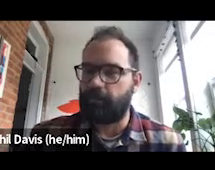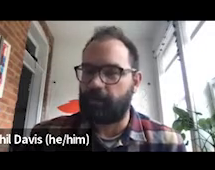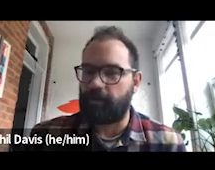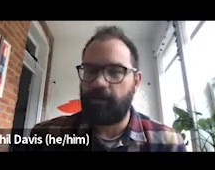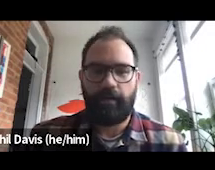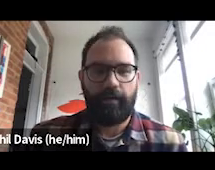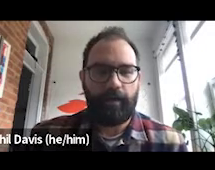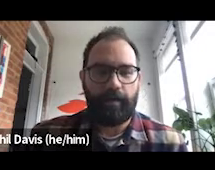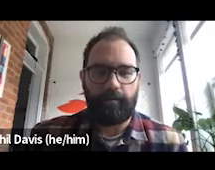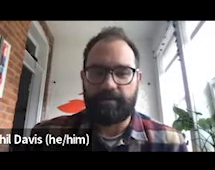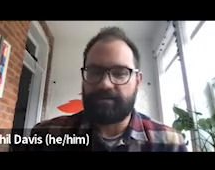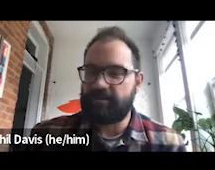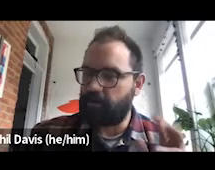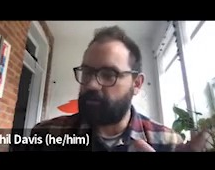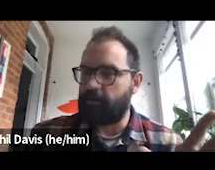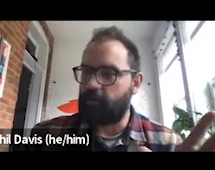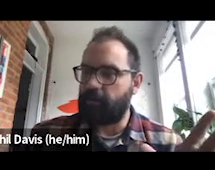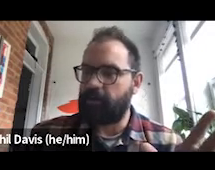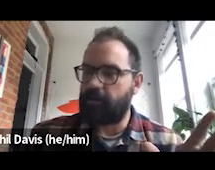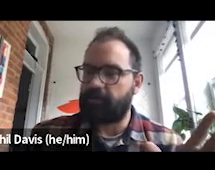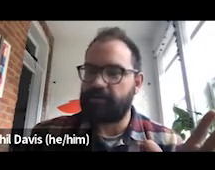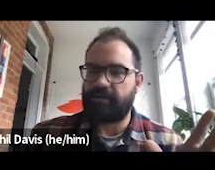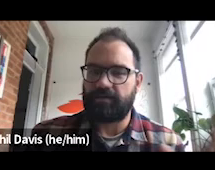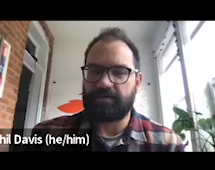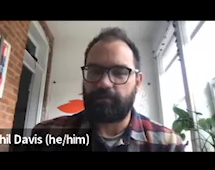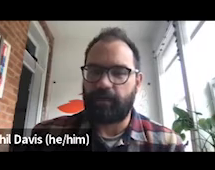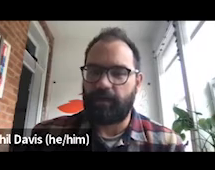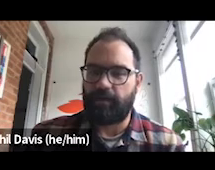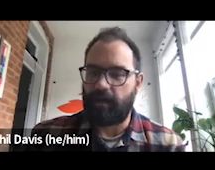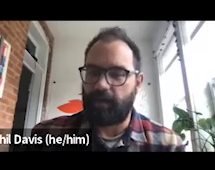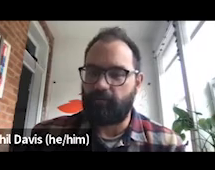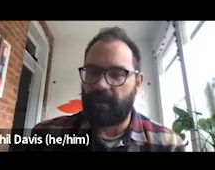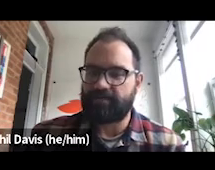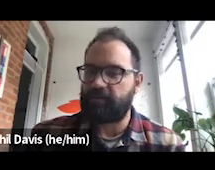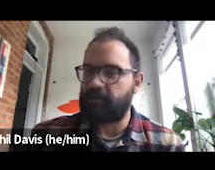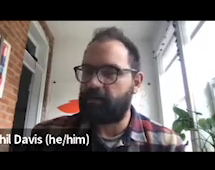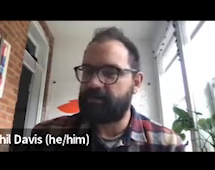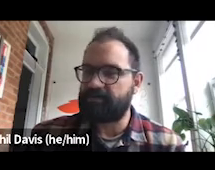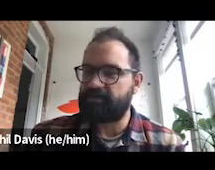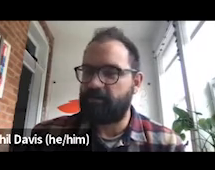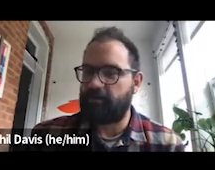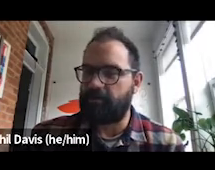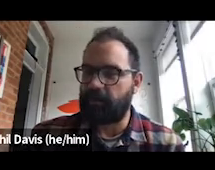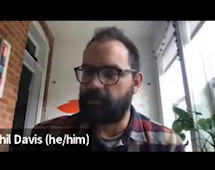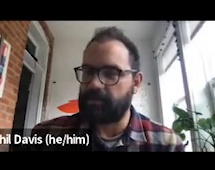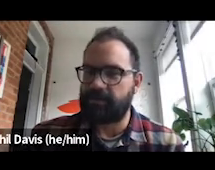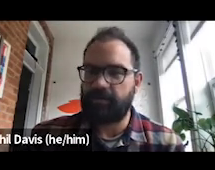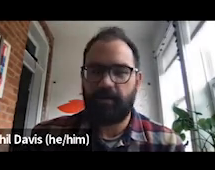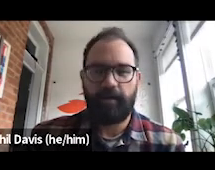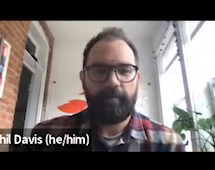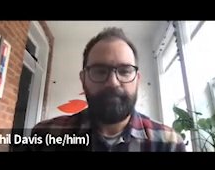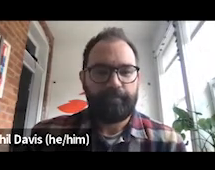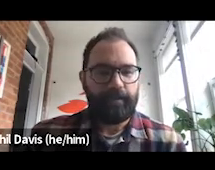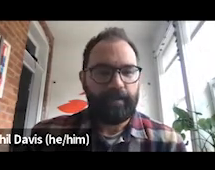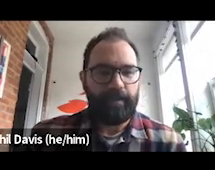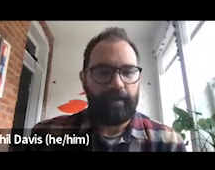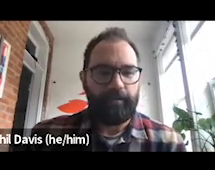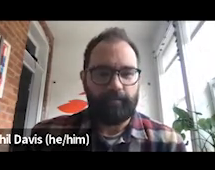Oregon. She showed her work and ran a master class on animation.